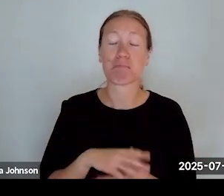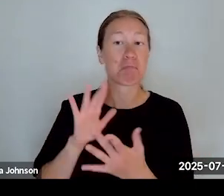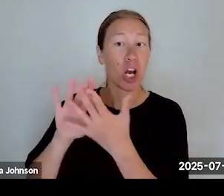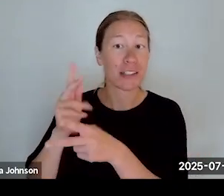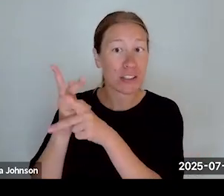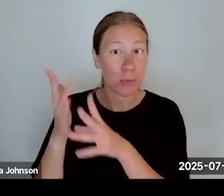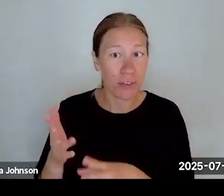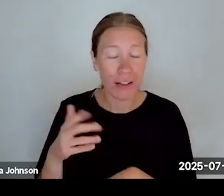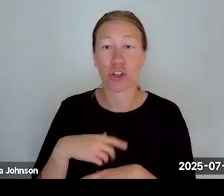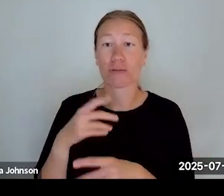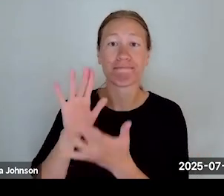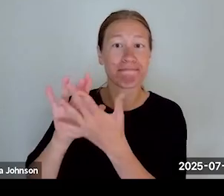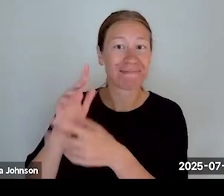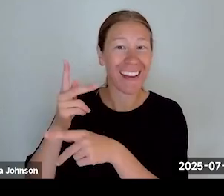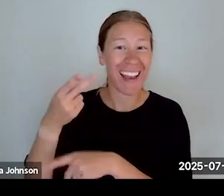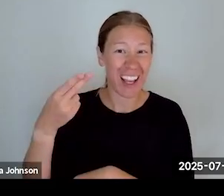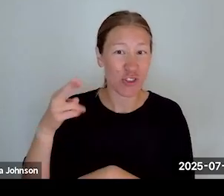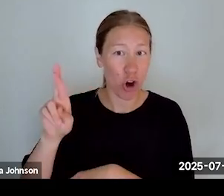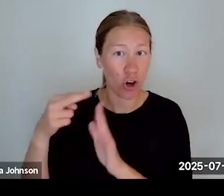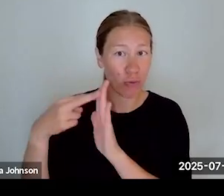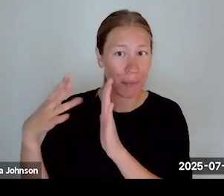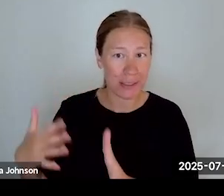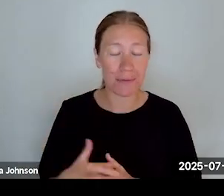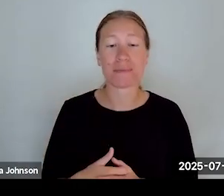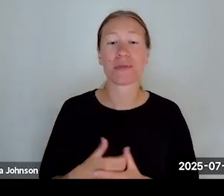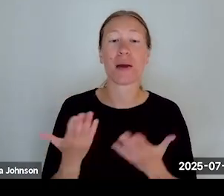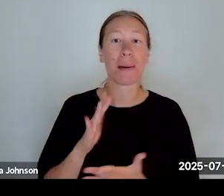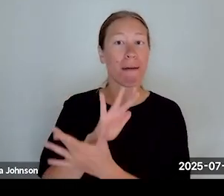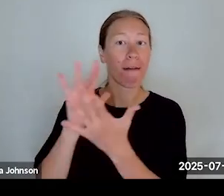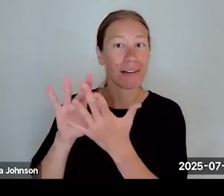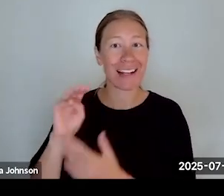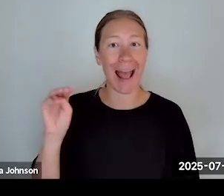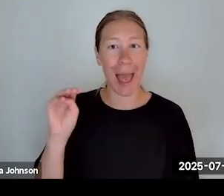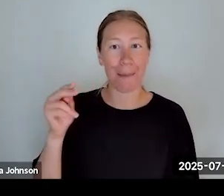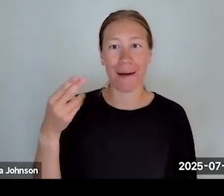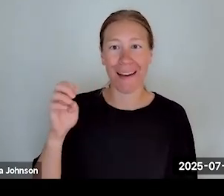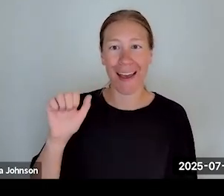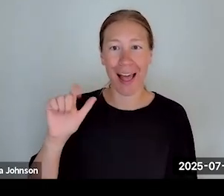or can connect with MHealthy Ergonomics for an assessment of needs with a physician referral.